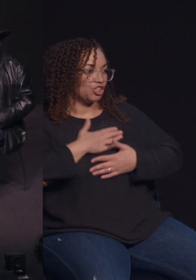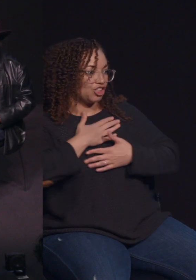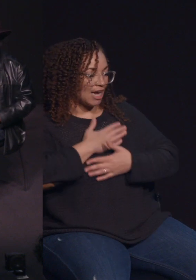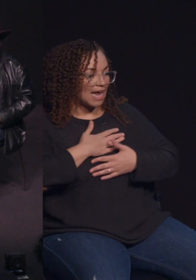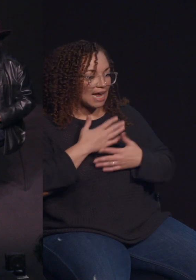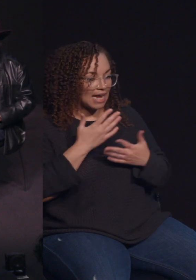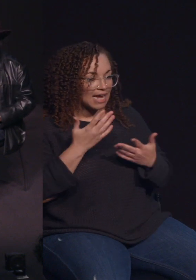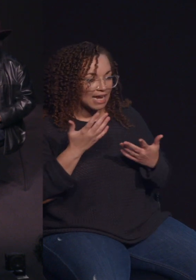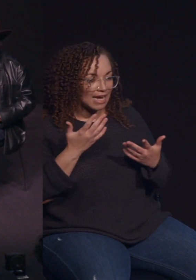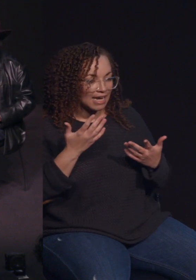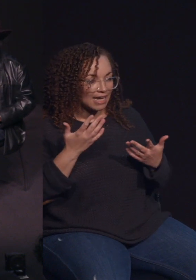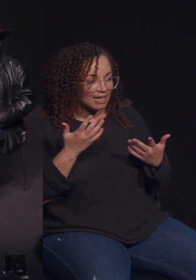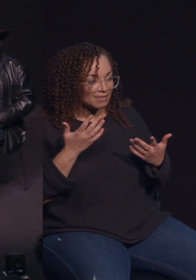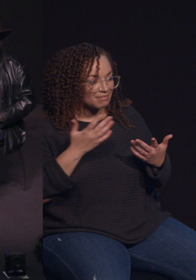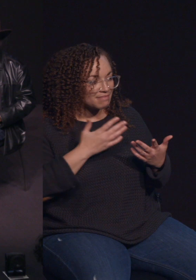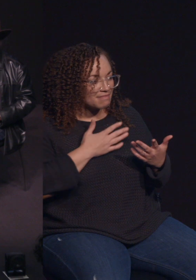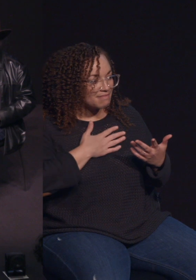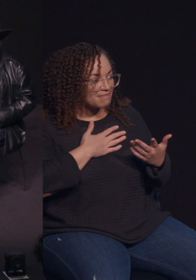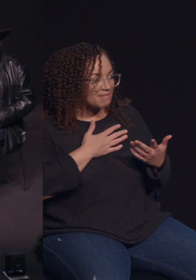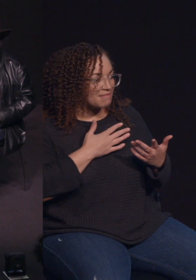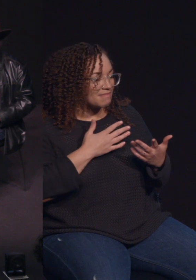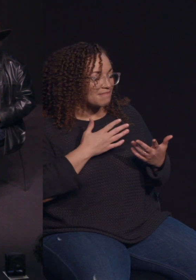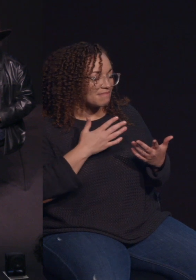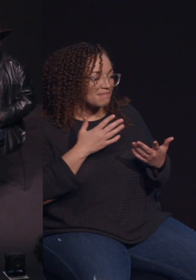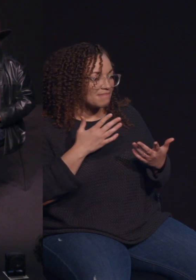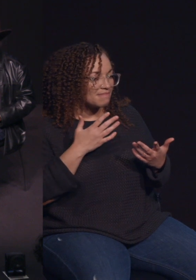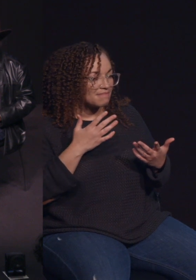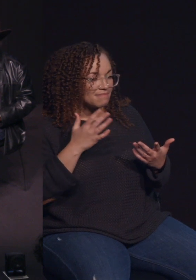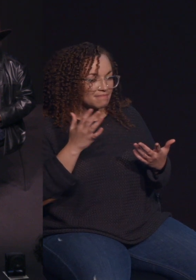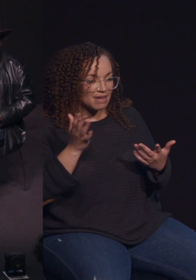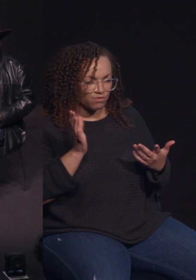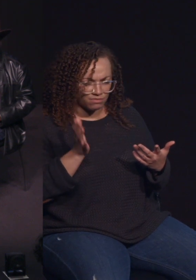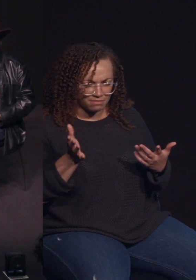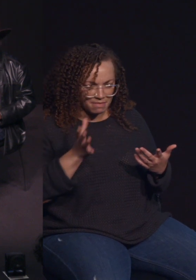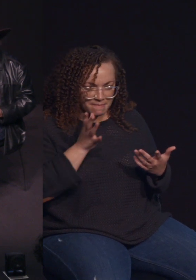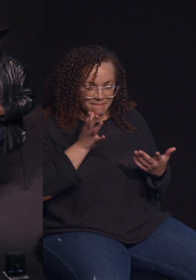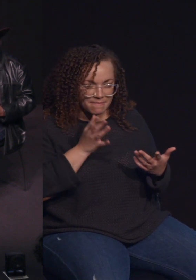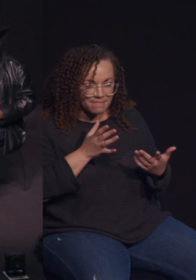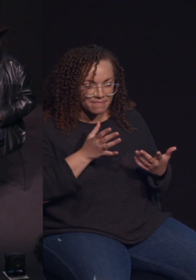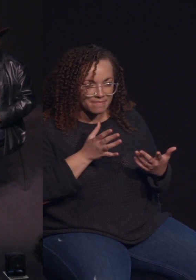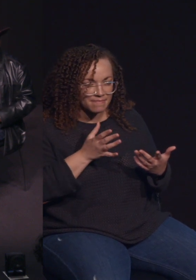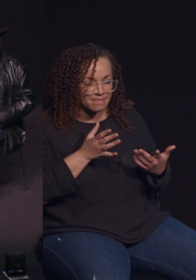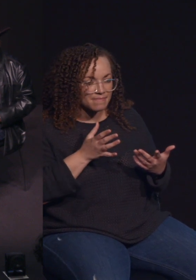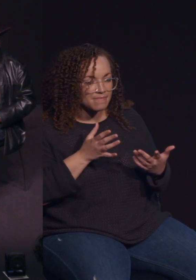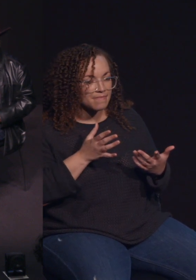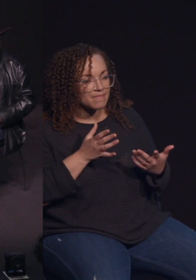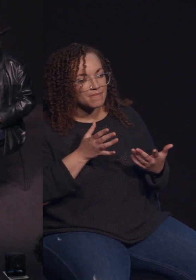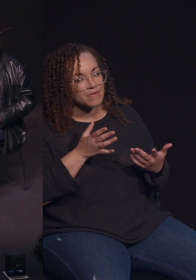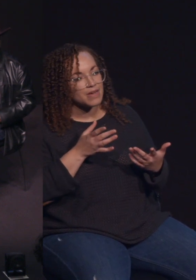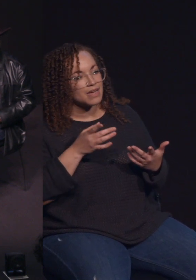But also too is that she told me is that, "He'll soon be looking up to you.